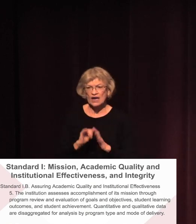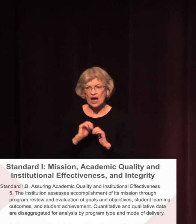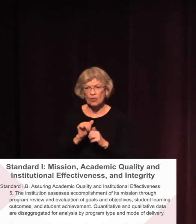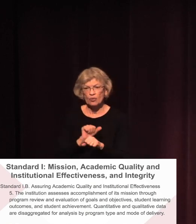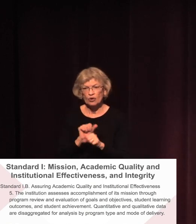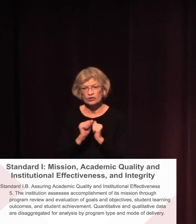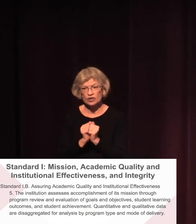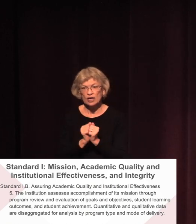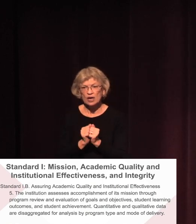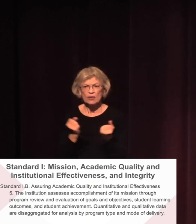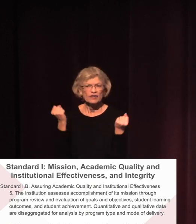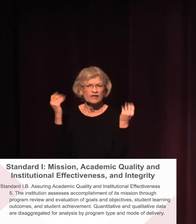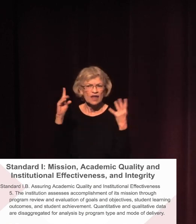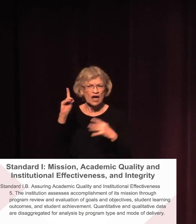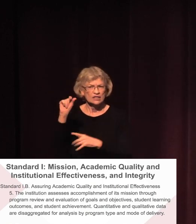requires us to dig in deep to how we work together.